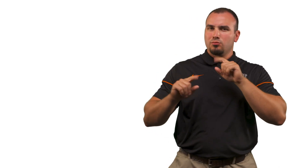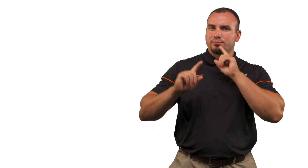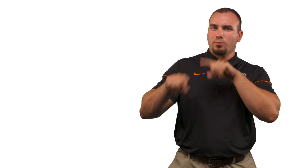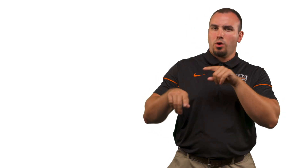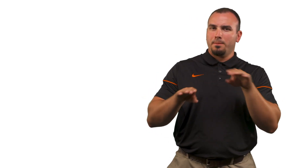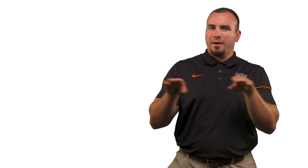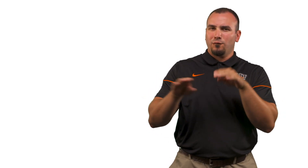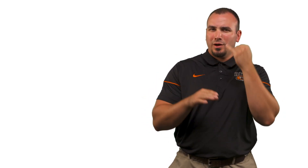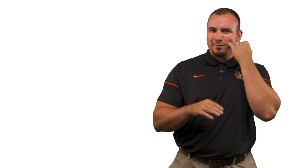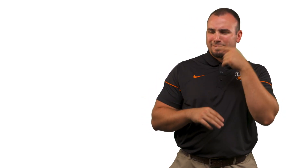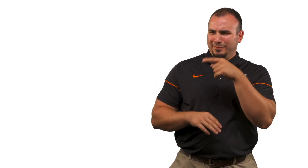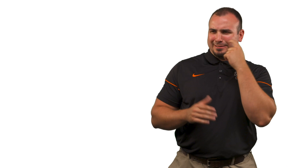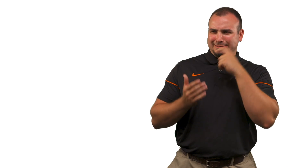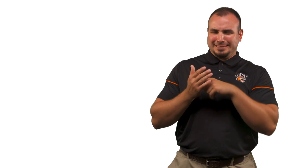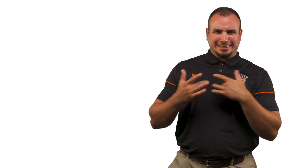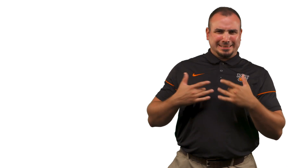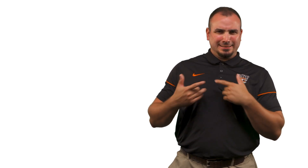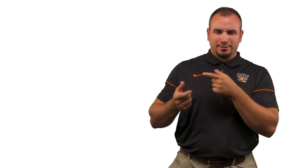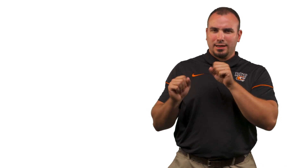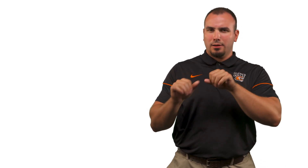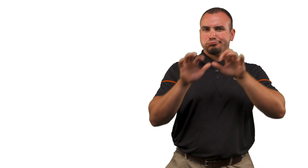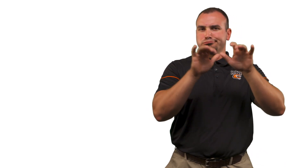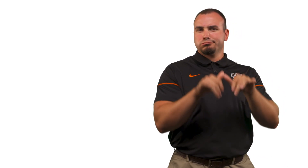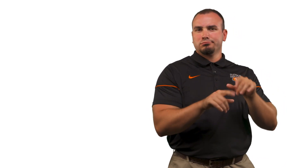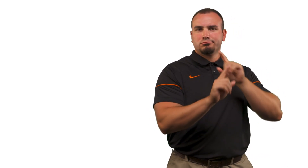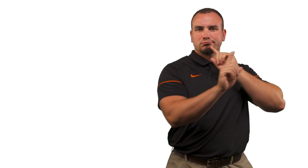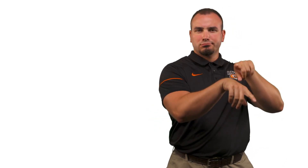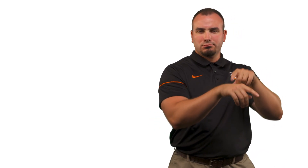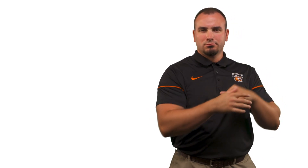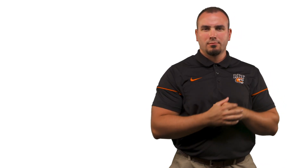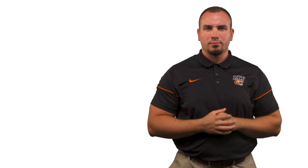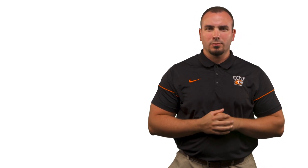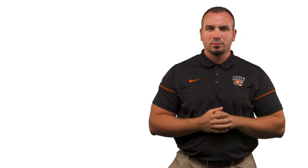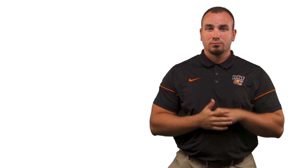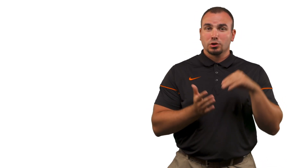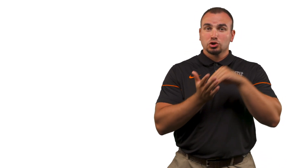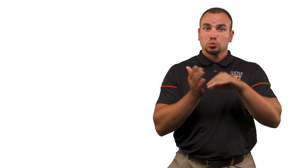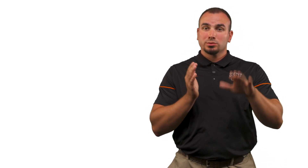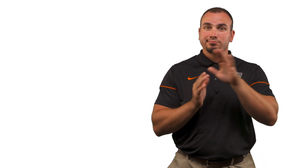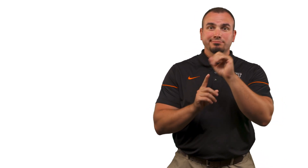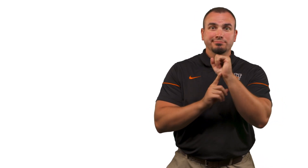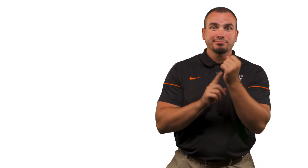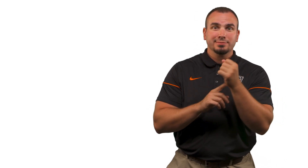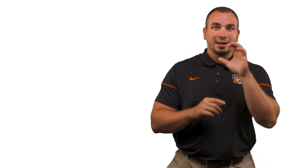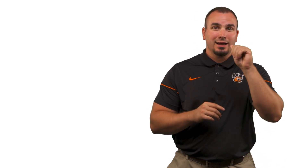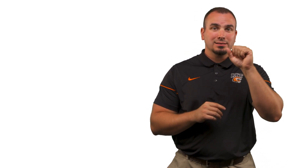Individuals can report behavior that is concerning through this form.